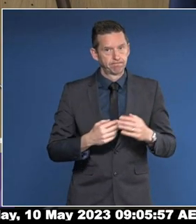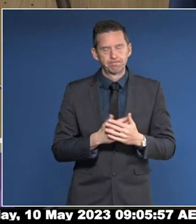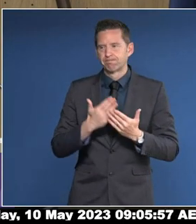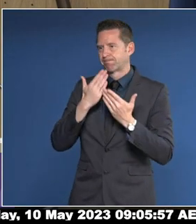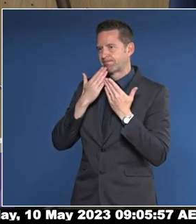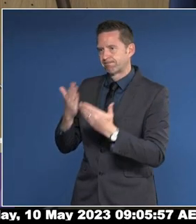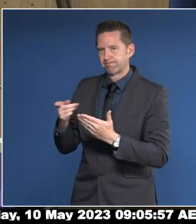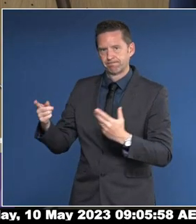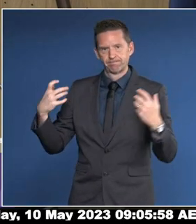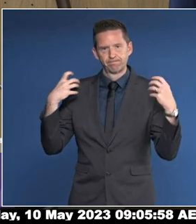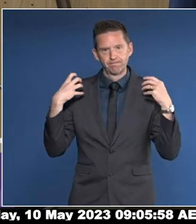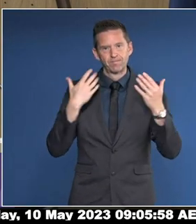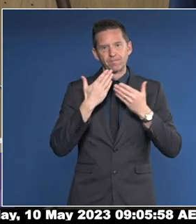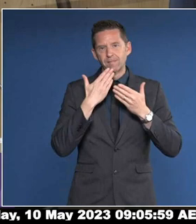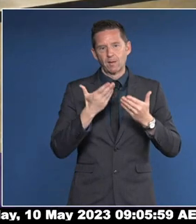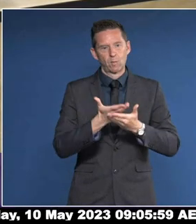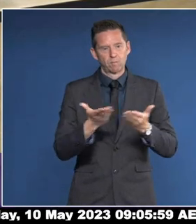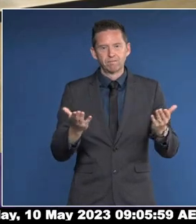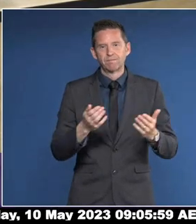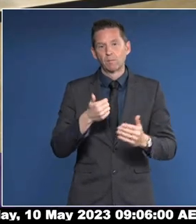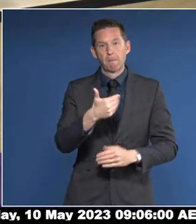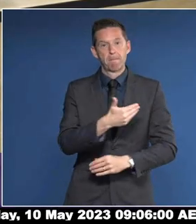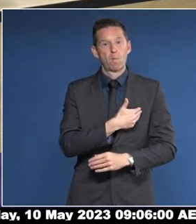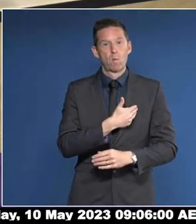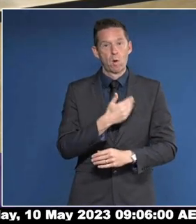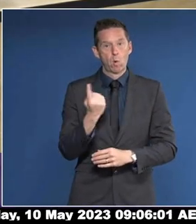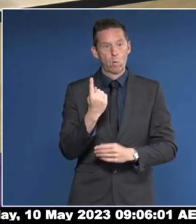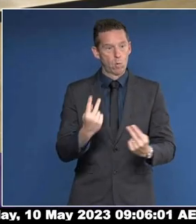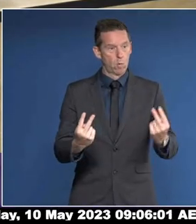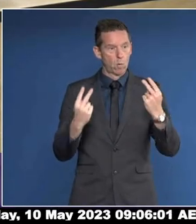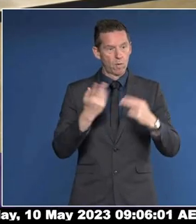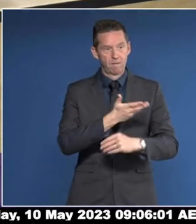Commissioners, and good morning to everybody in the room and those following what will be